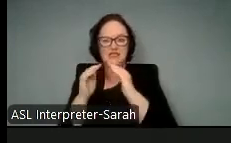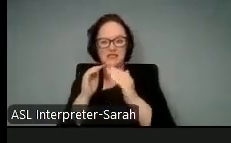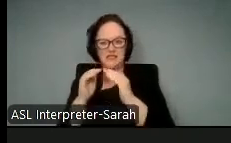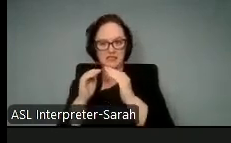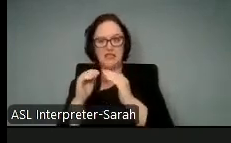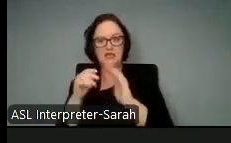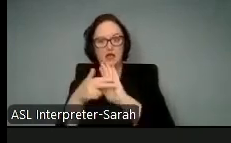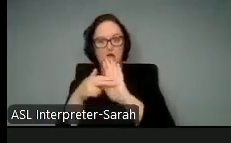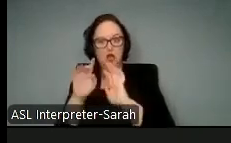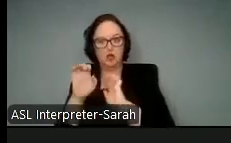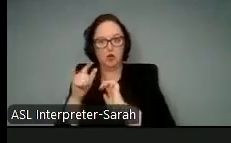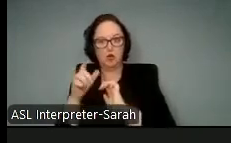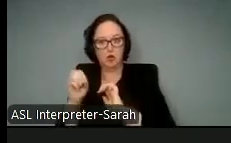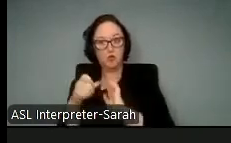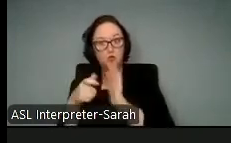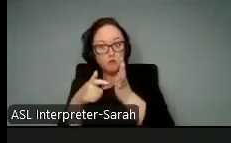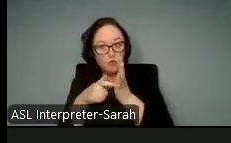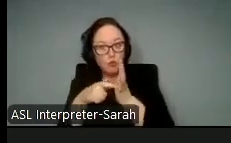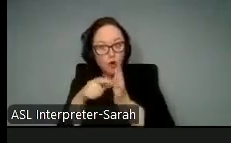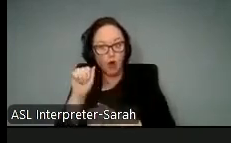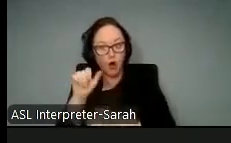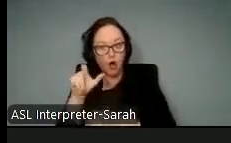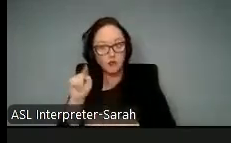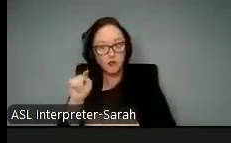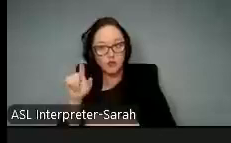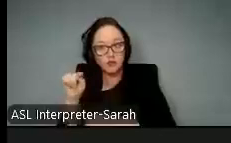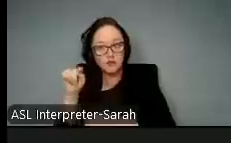or is it okay to market decorative?"